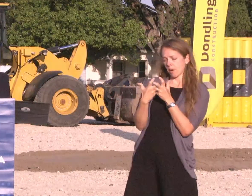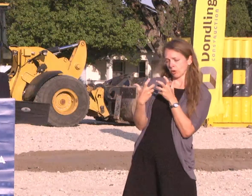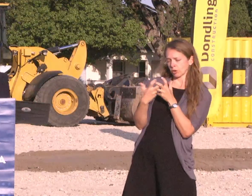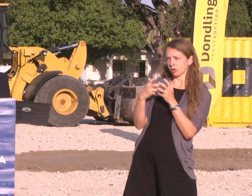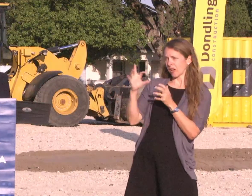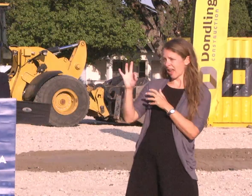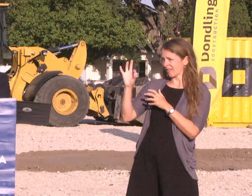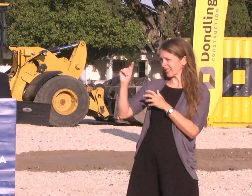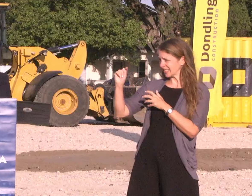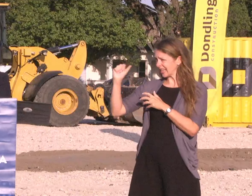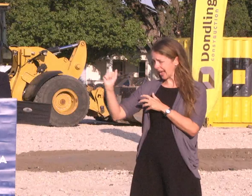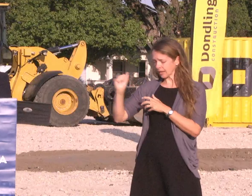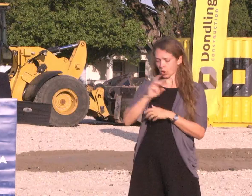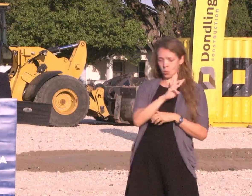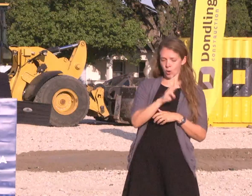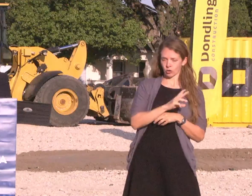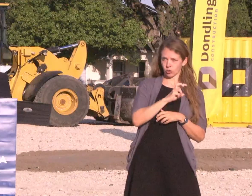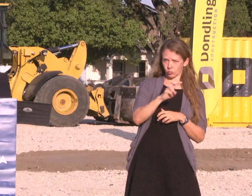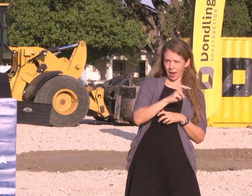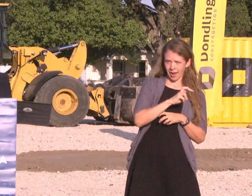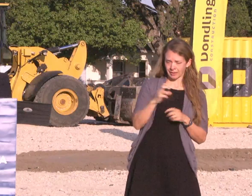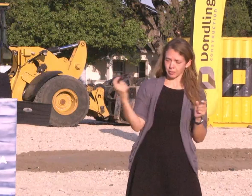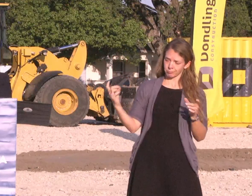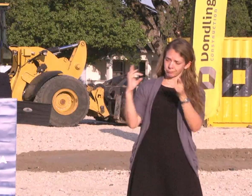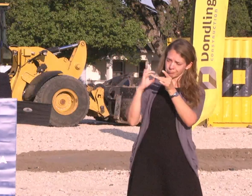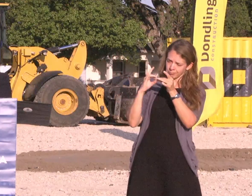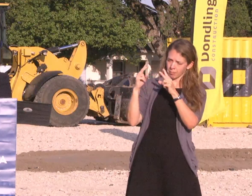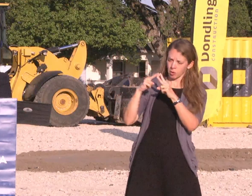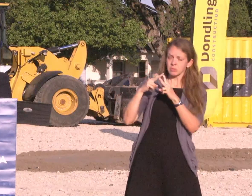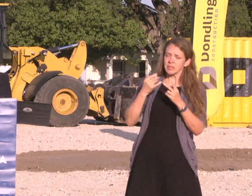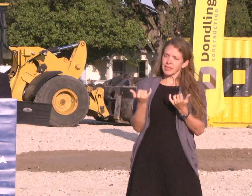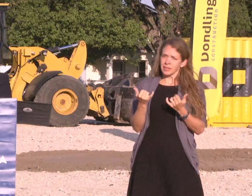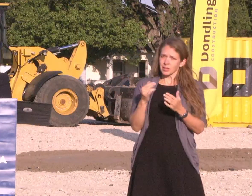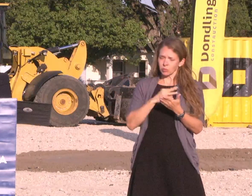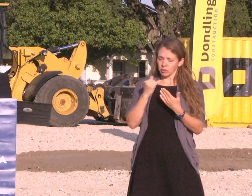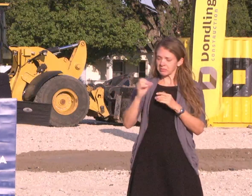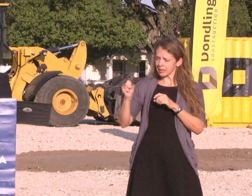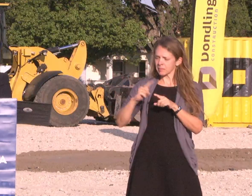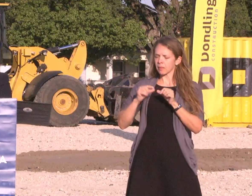Witchita Transit not only are we Partners on this project but in the ongoing support through